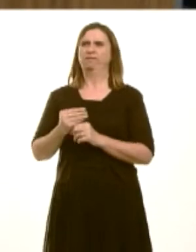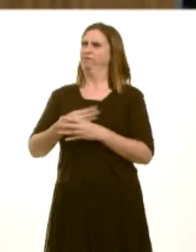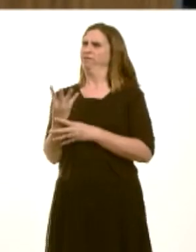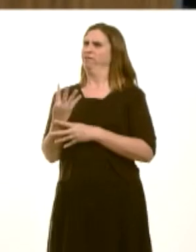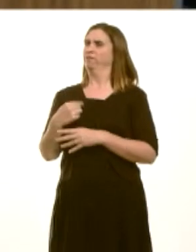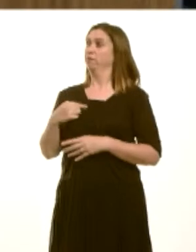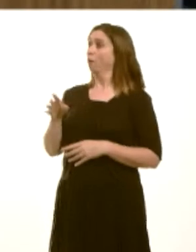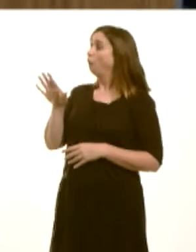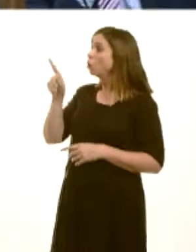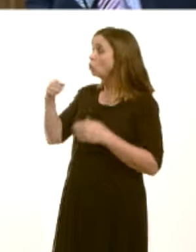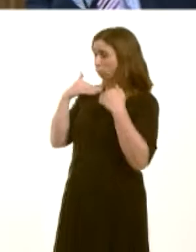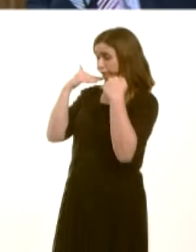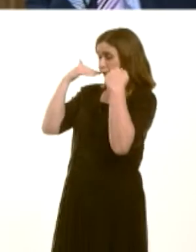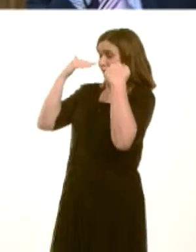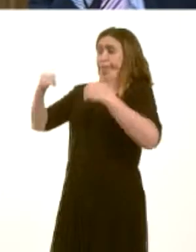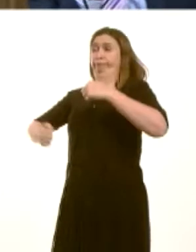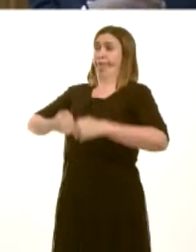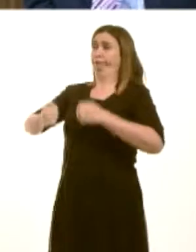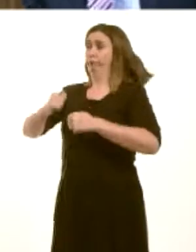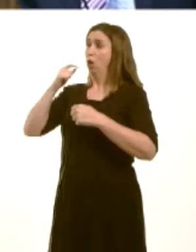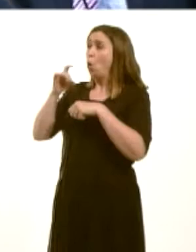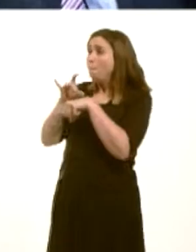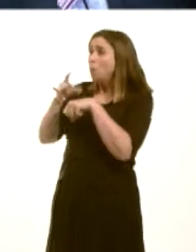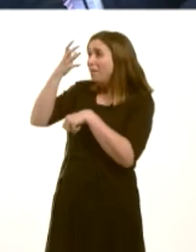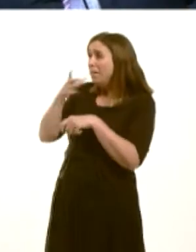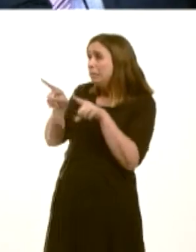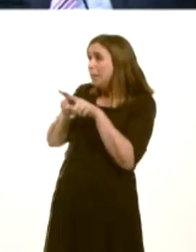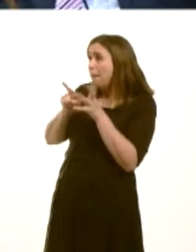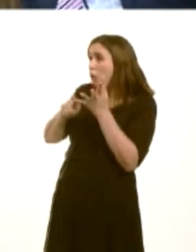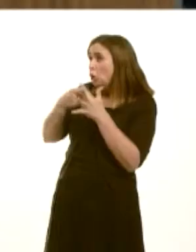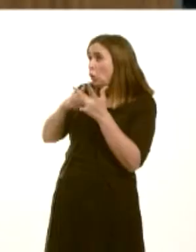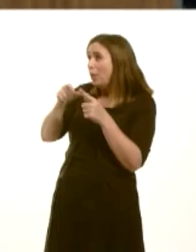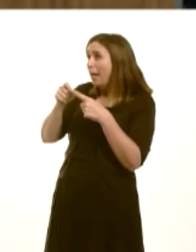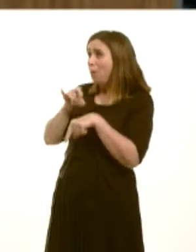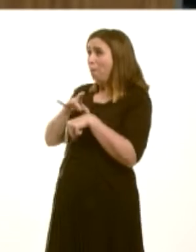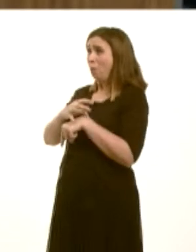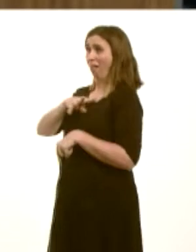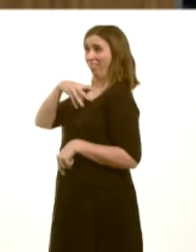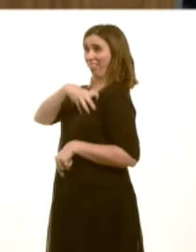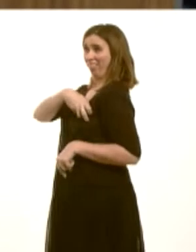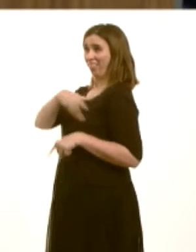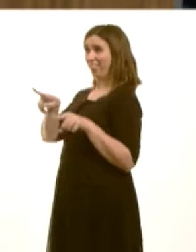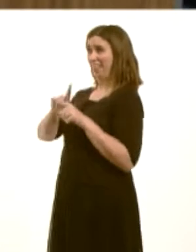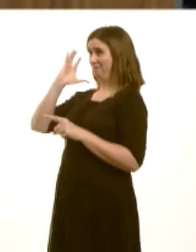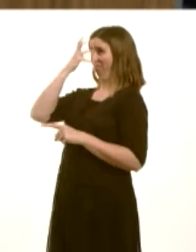is turning UKIP purple. Have you seen his face? It's turning UKIP purpleó[Interruption.]